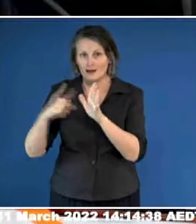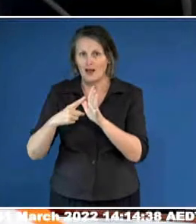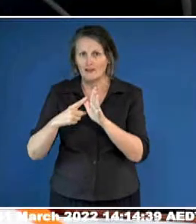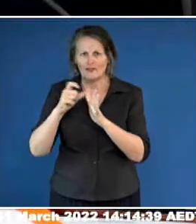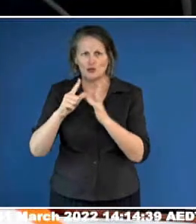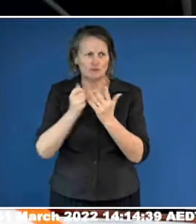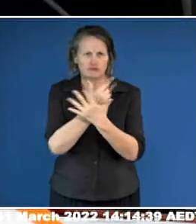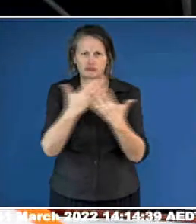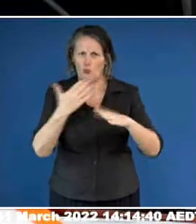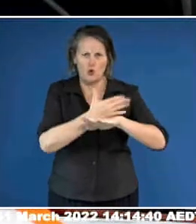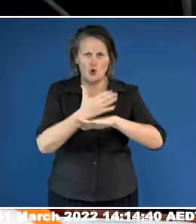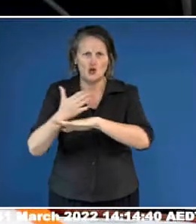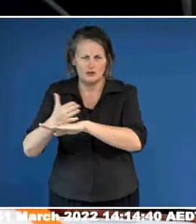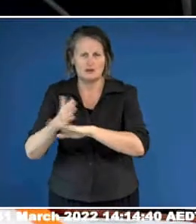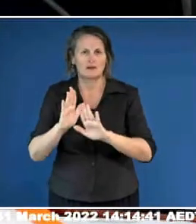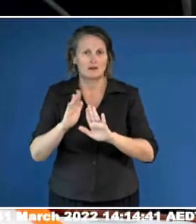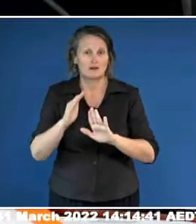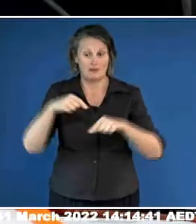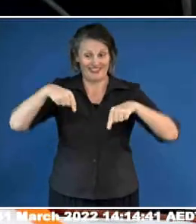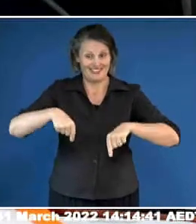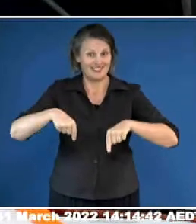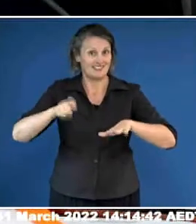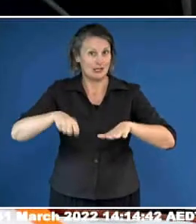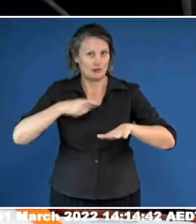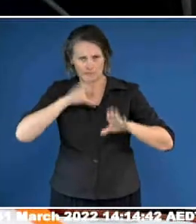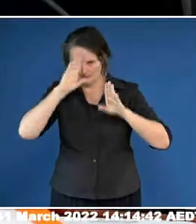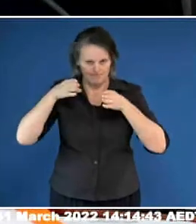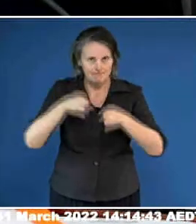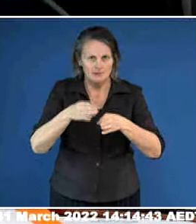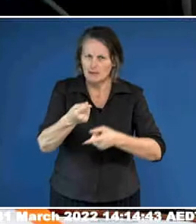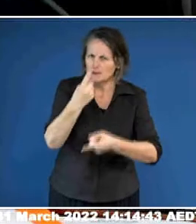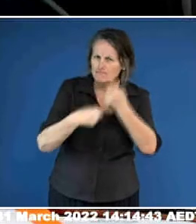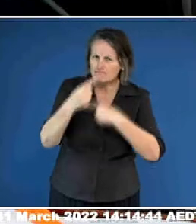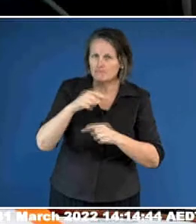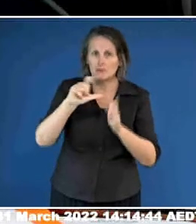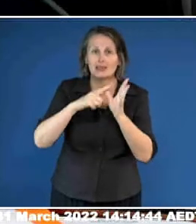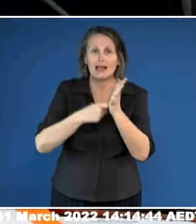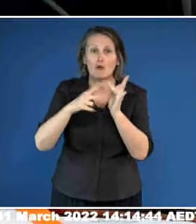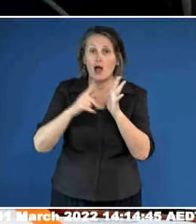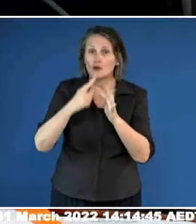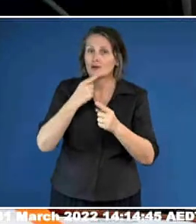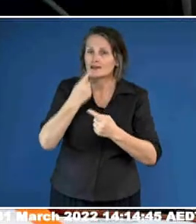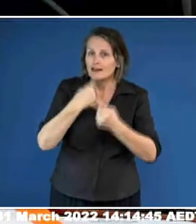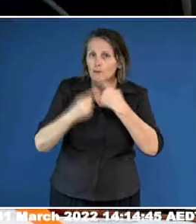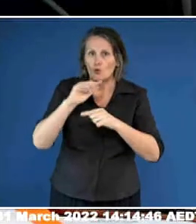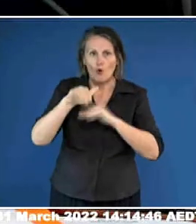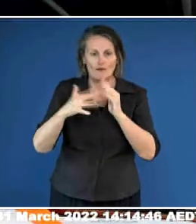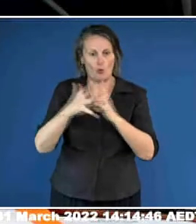hearing has got a particular focus. So Carolyn, would you like to speak briefly about the history of WWDA's work advocating